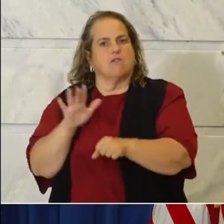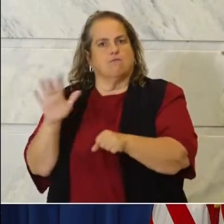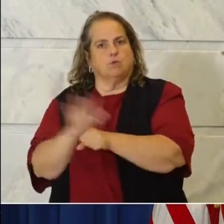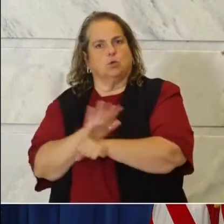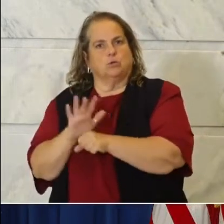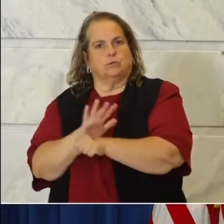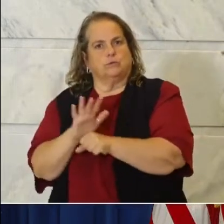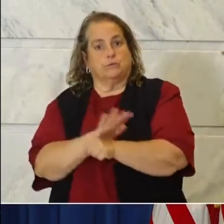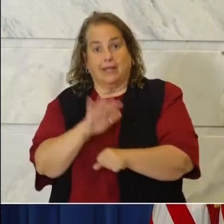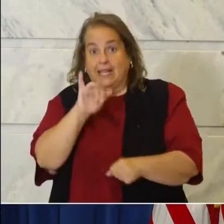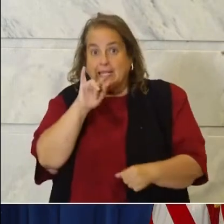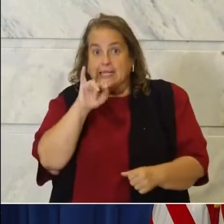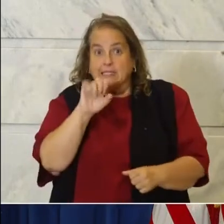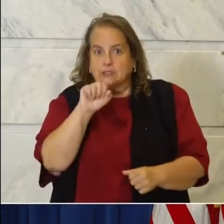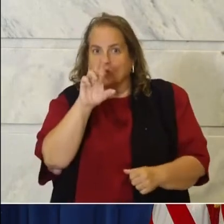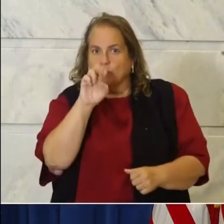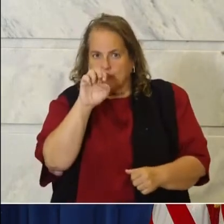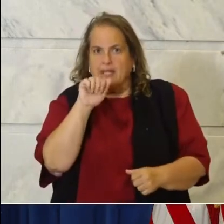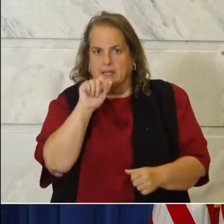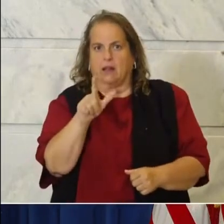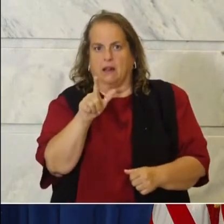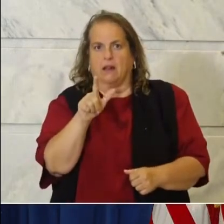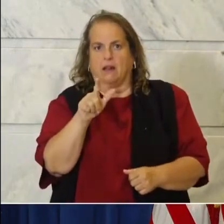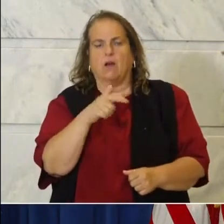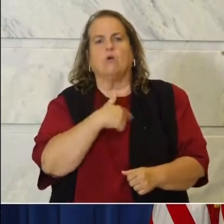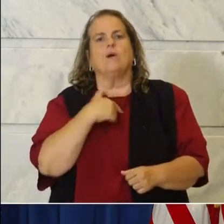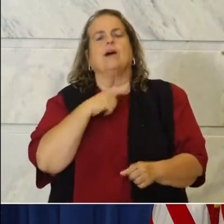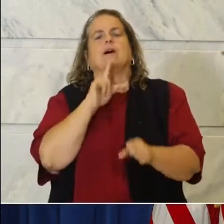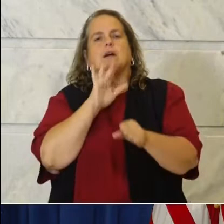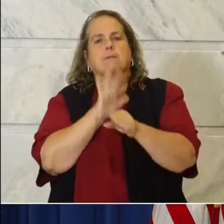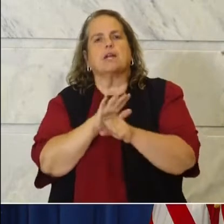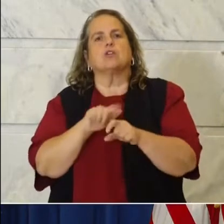It's really we're committed to helping fellow Americans, But we got to keep